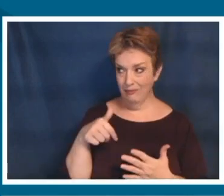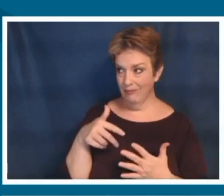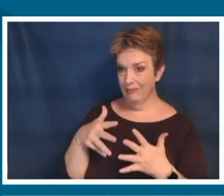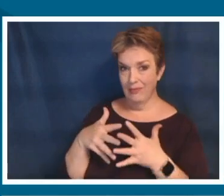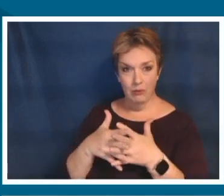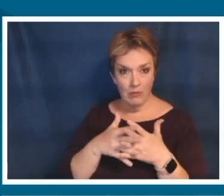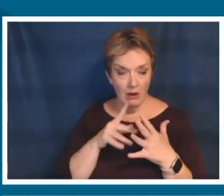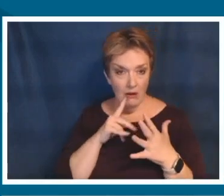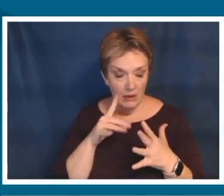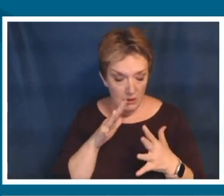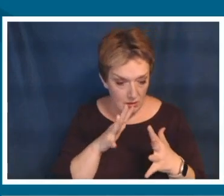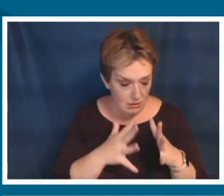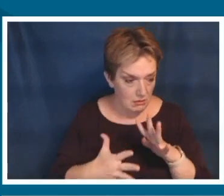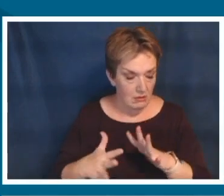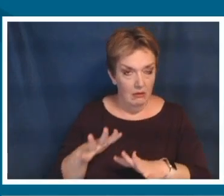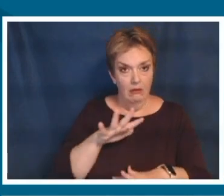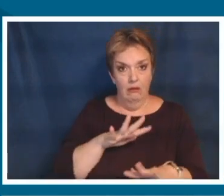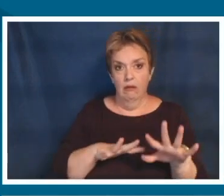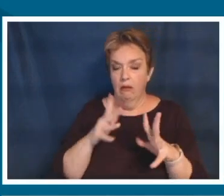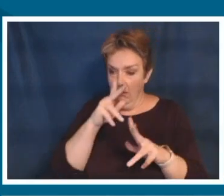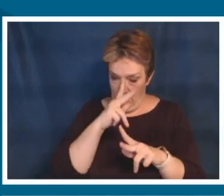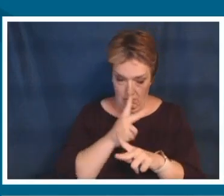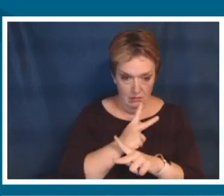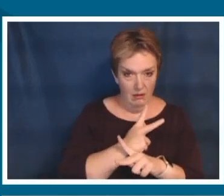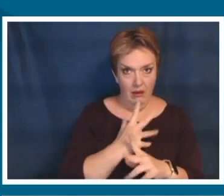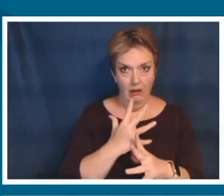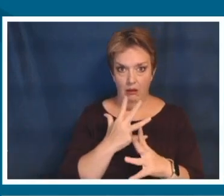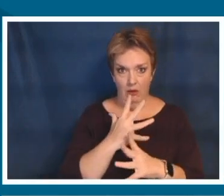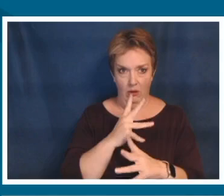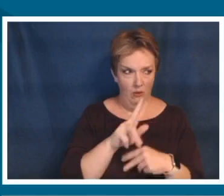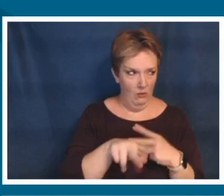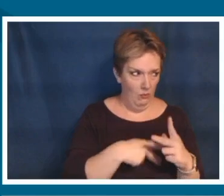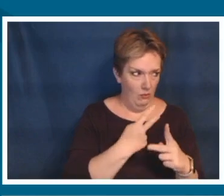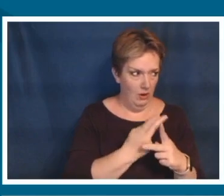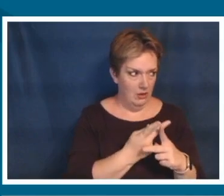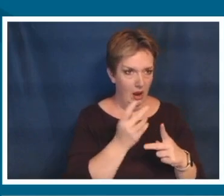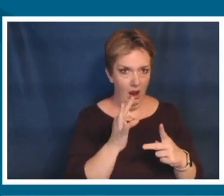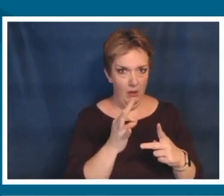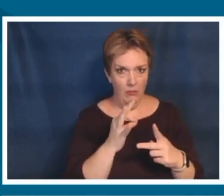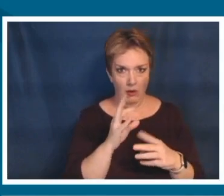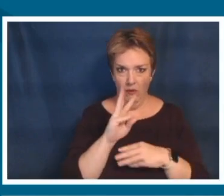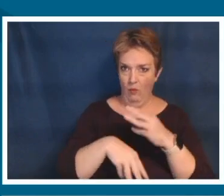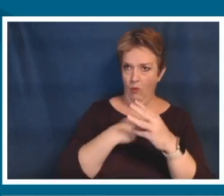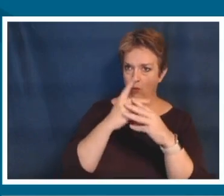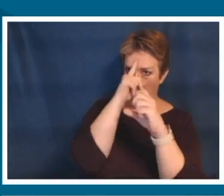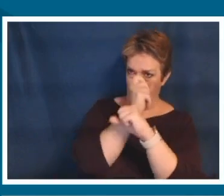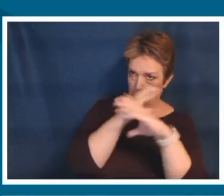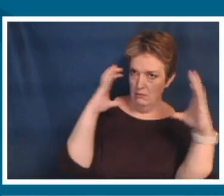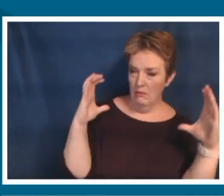what kind of what kind of world do we want you know what kind of racial